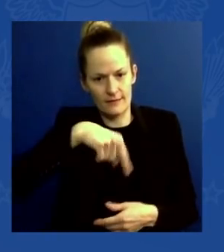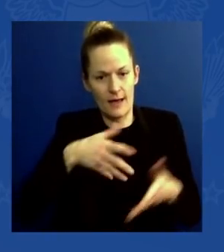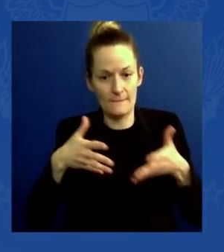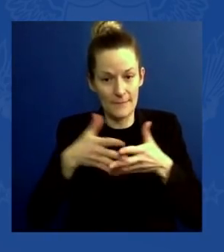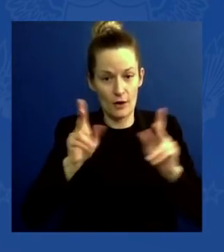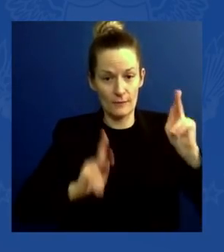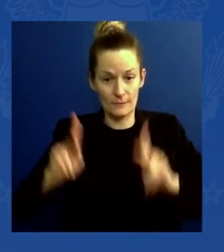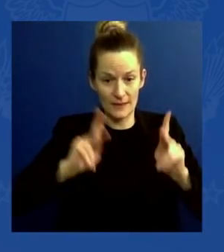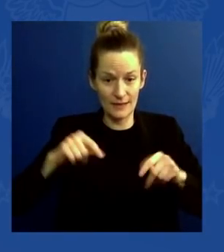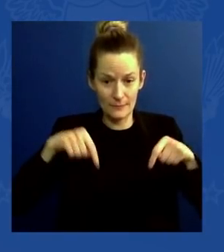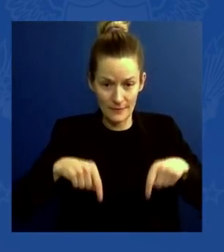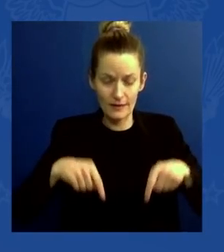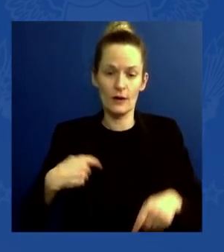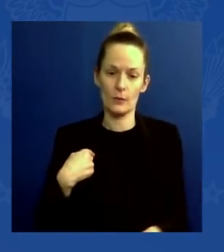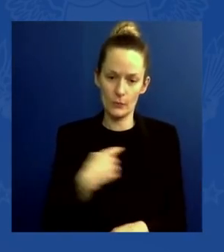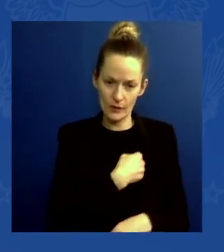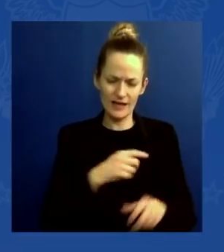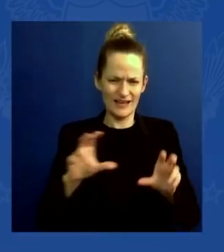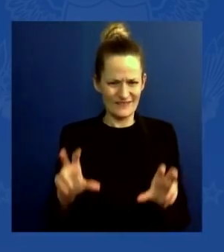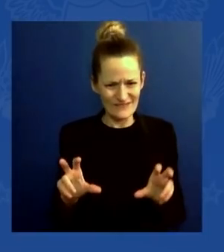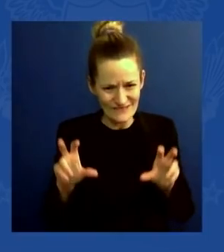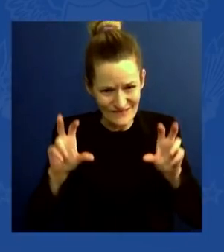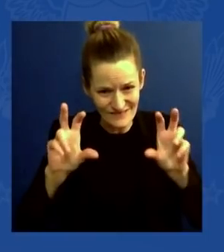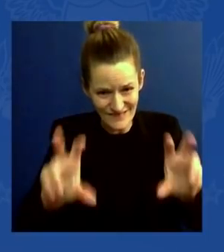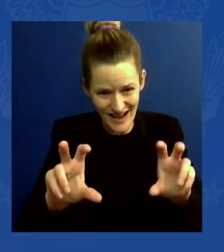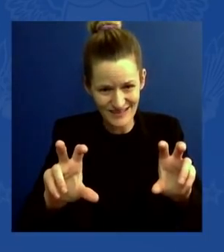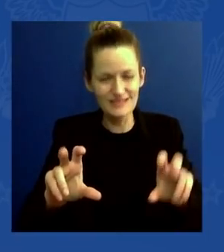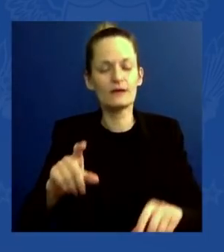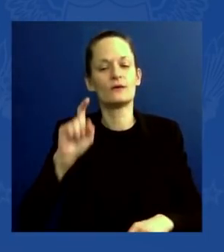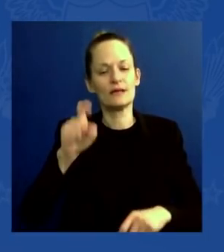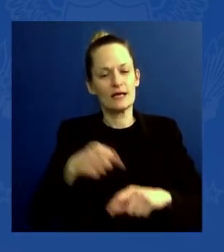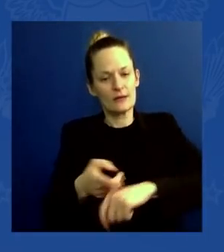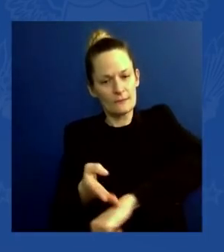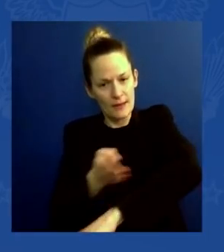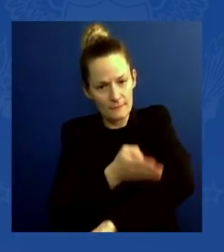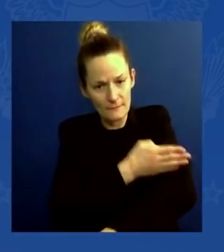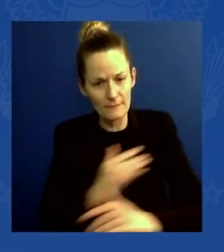Thank you all so very much.